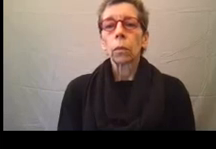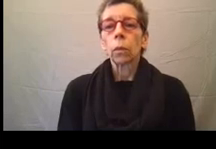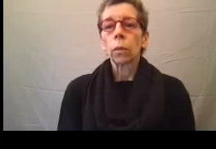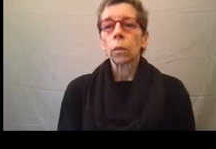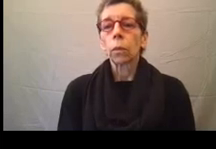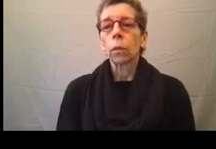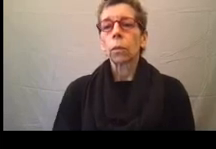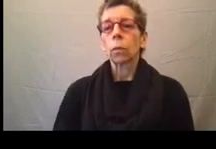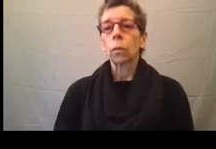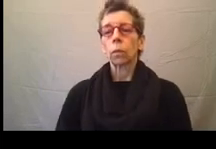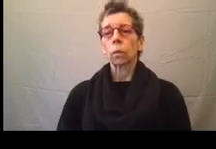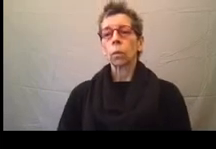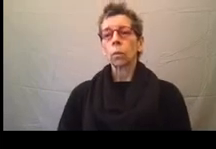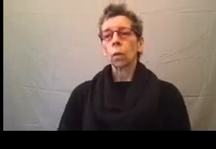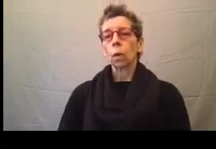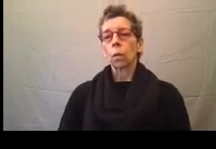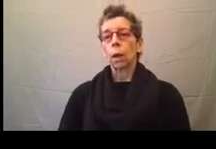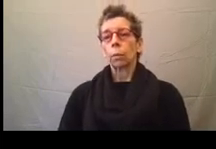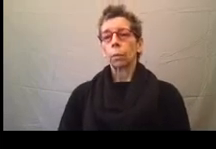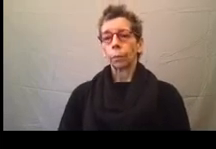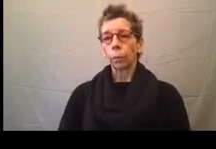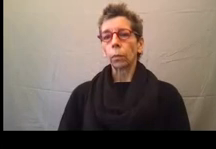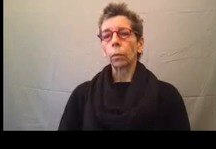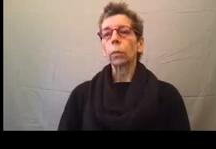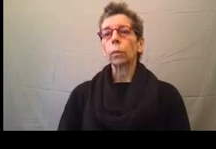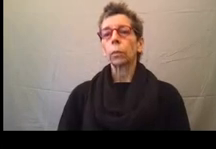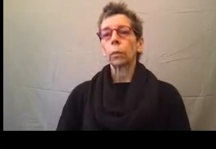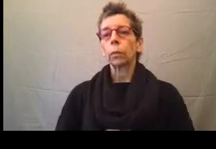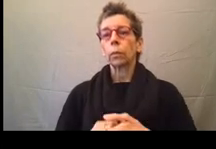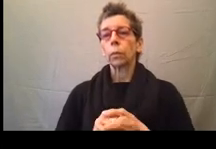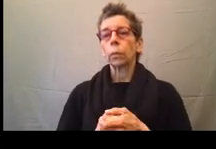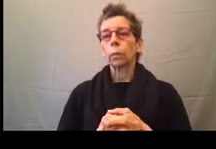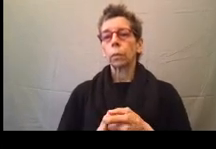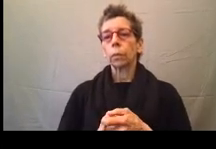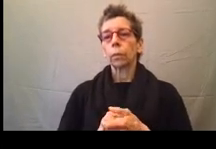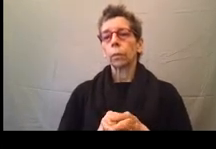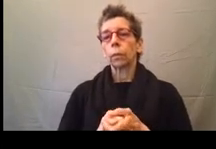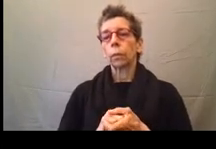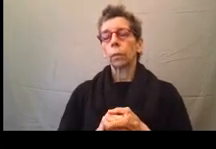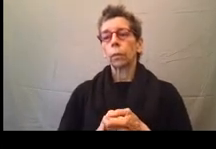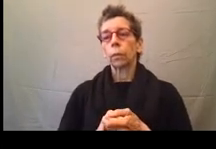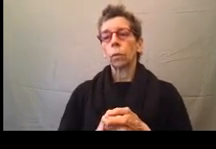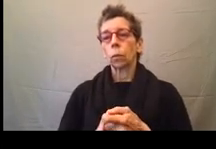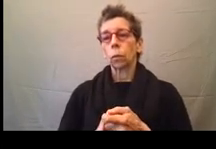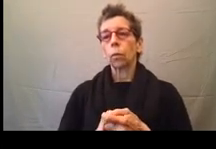with ableism. And things that job seekers with disabilities or potential employees with